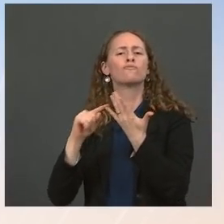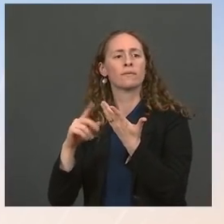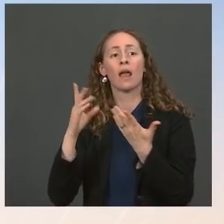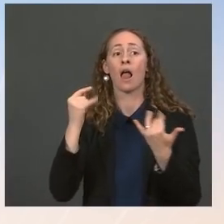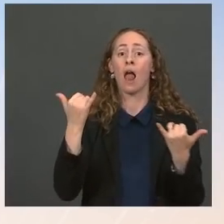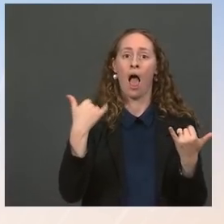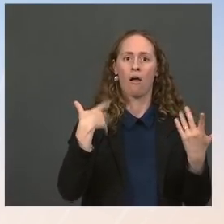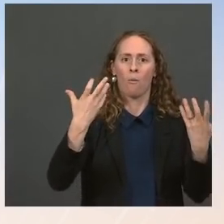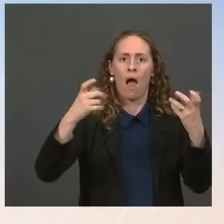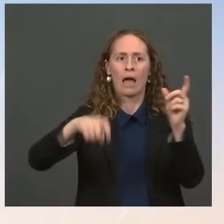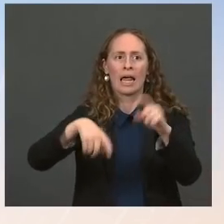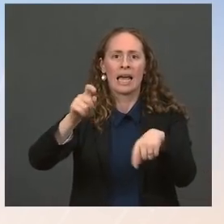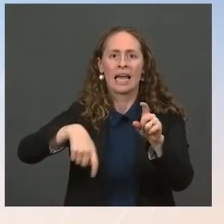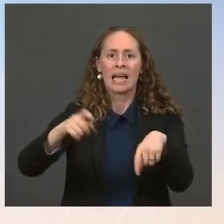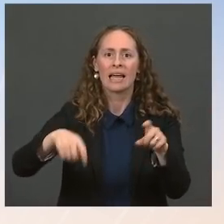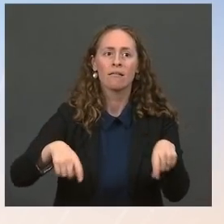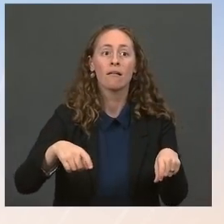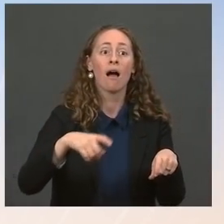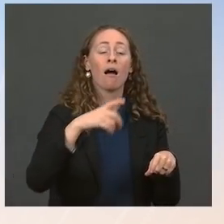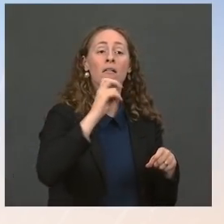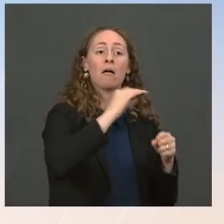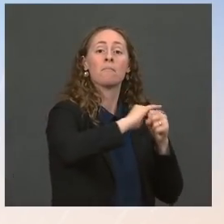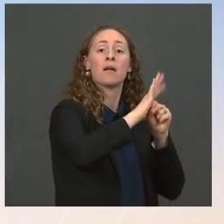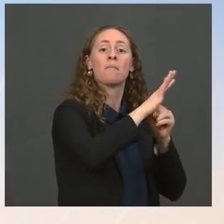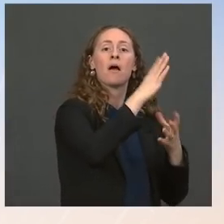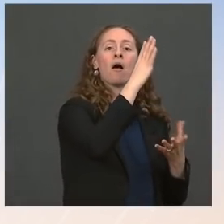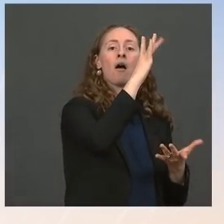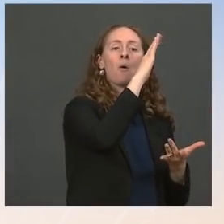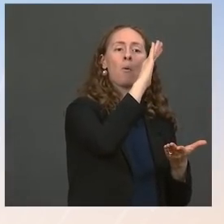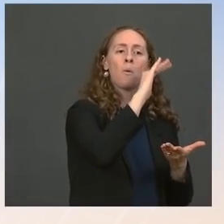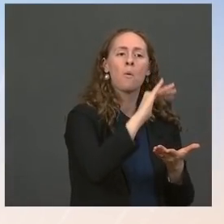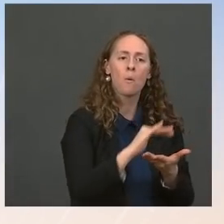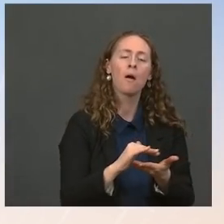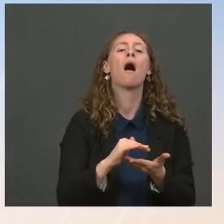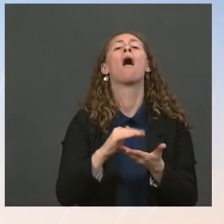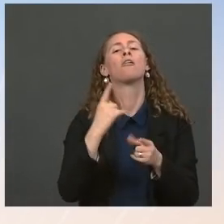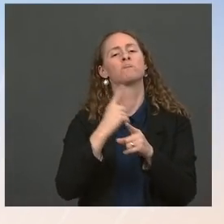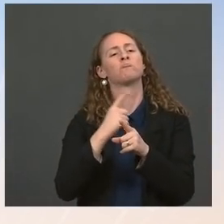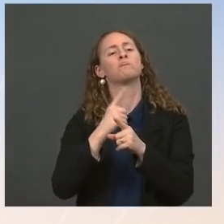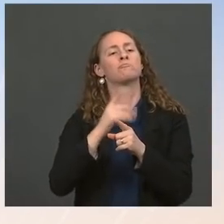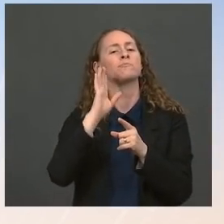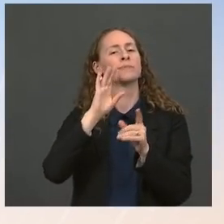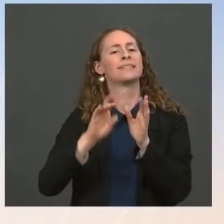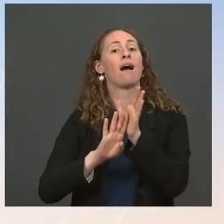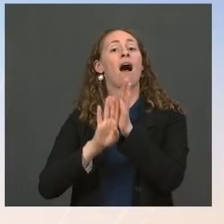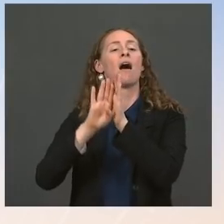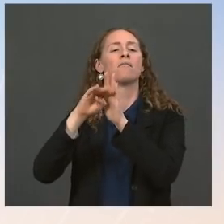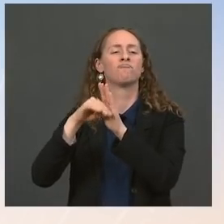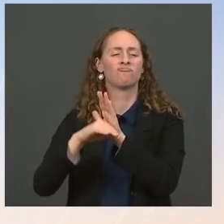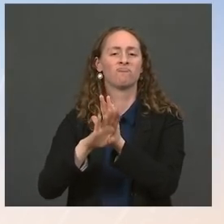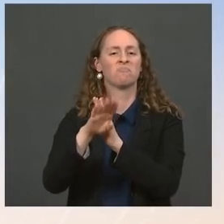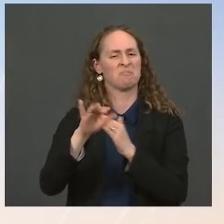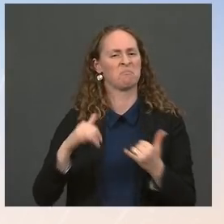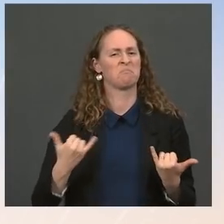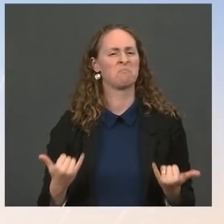that there would be ups and downs. And that's what we're experiencing right now. And our hope and our intention